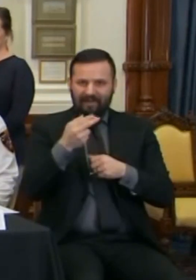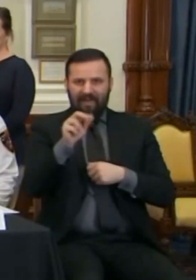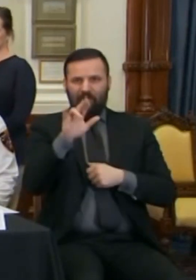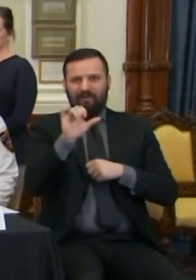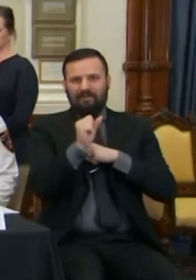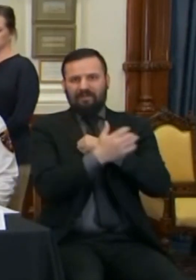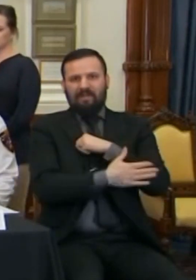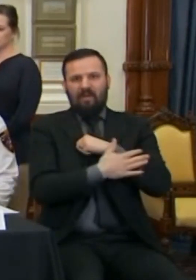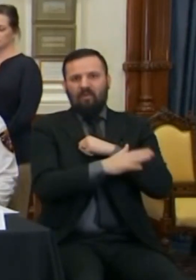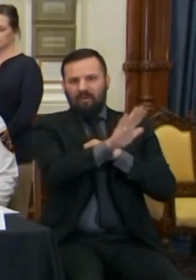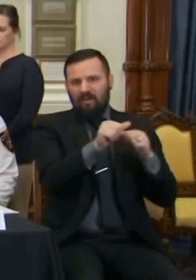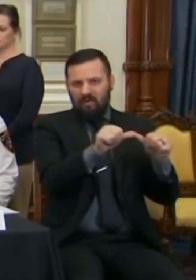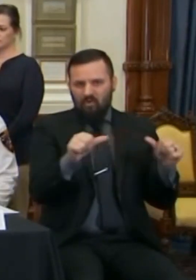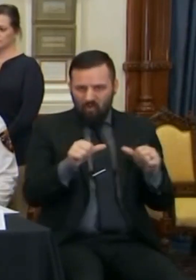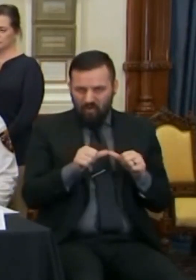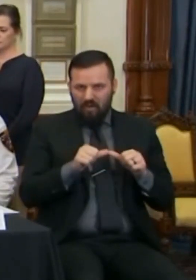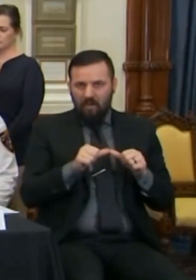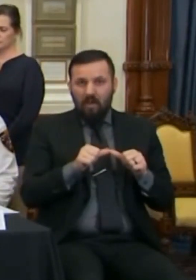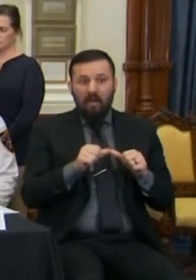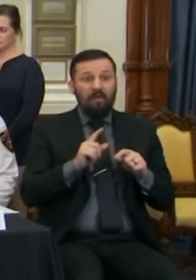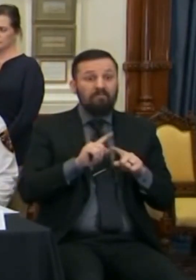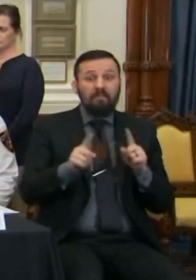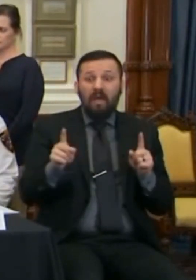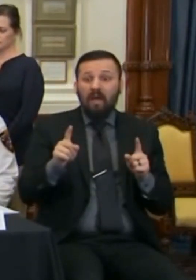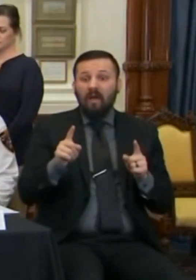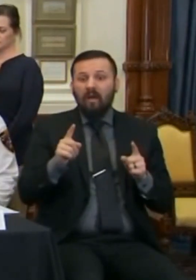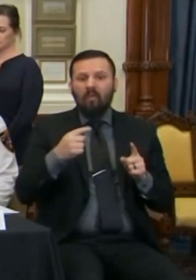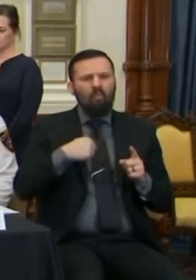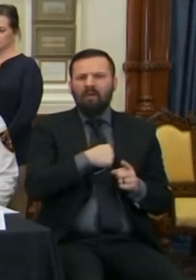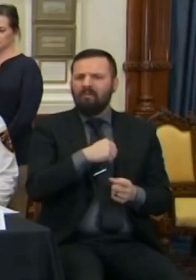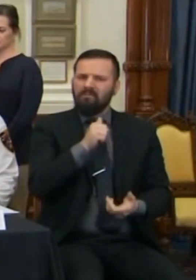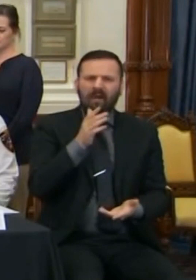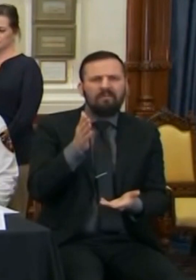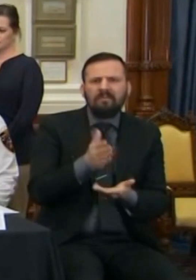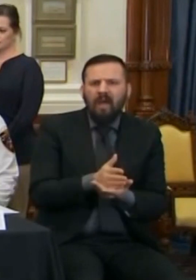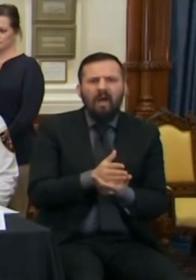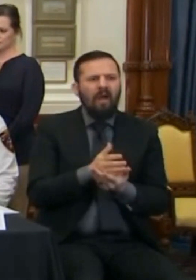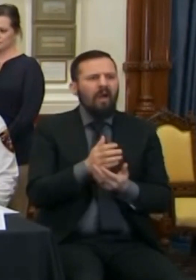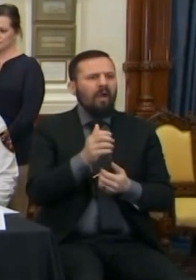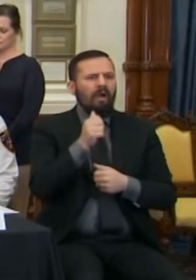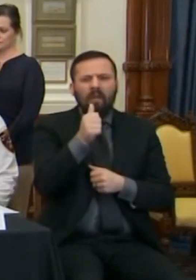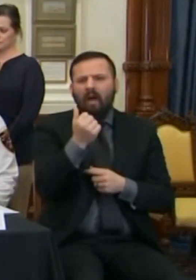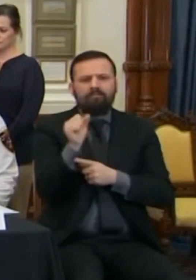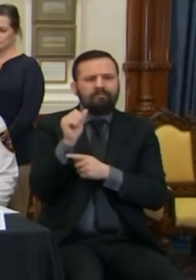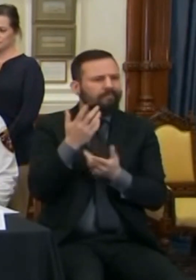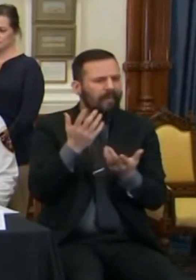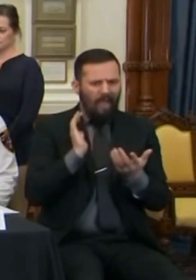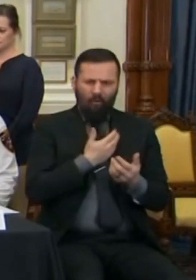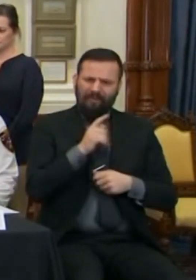region but dad did not stop or deter our fellow Texans and the way they stepped